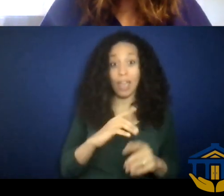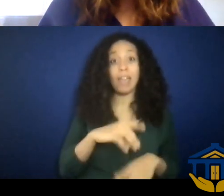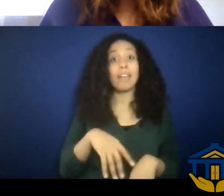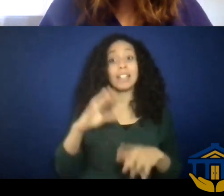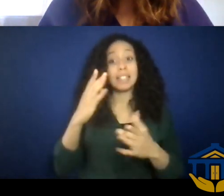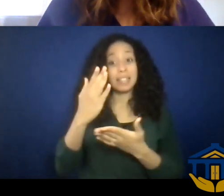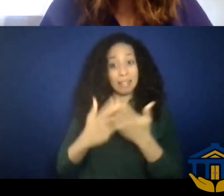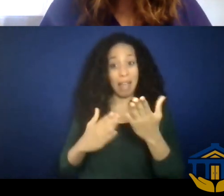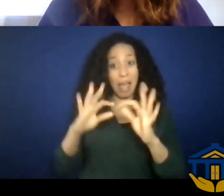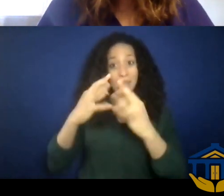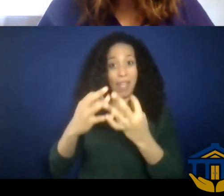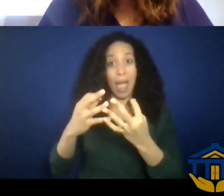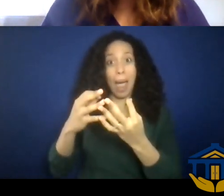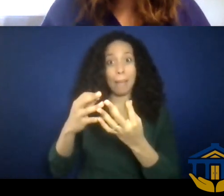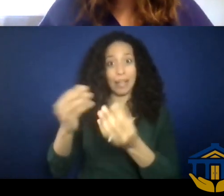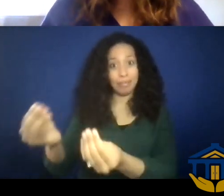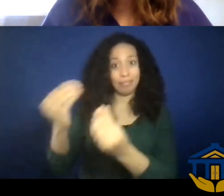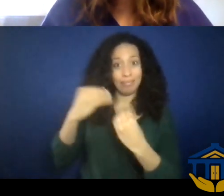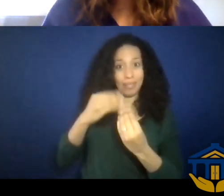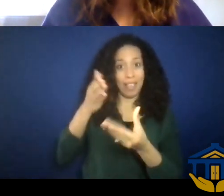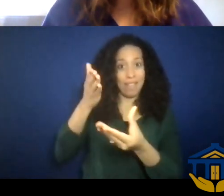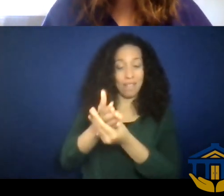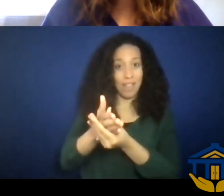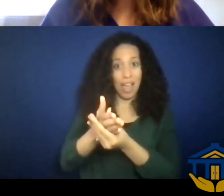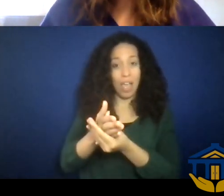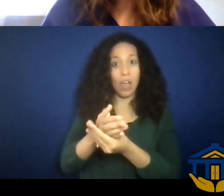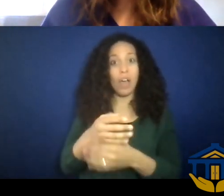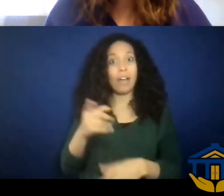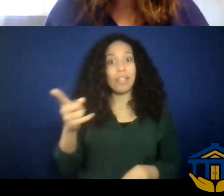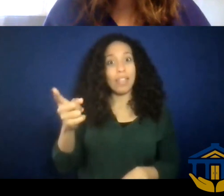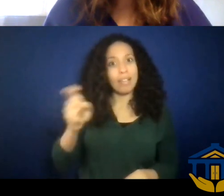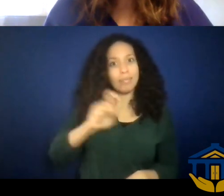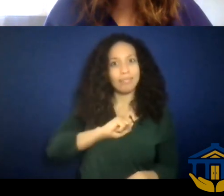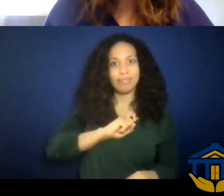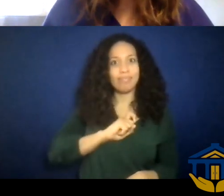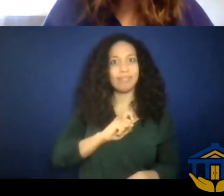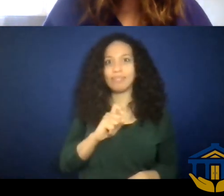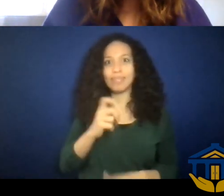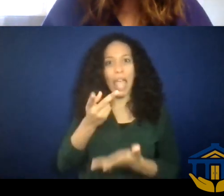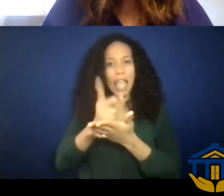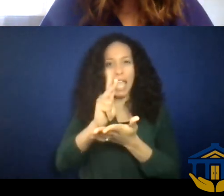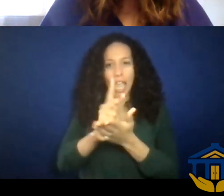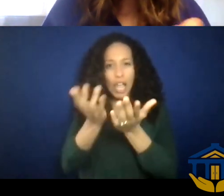I have received things like giant tupperware bins where I've sorted through. And there's Christmas